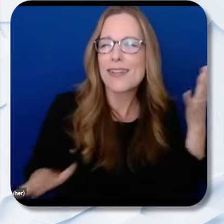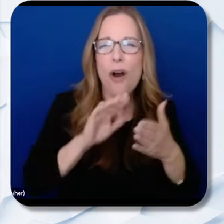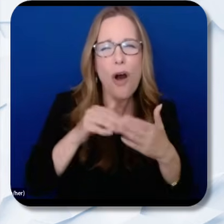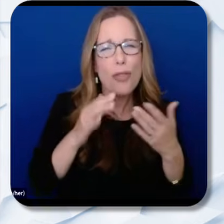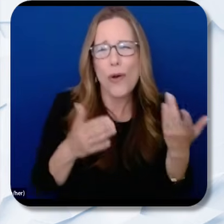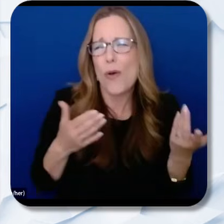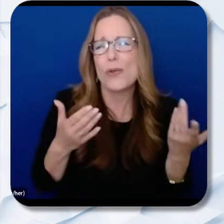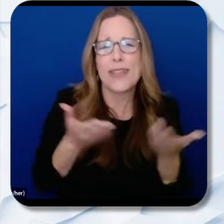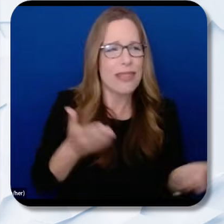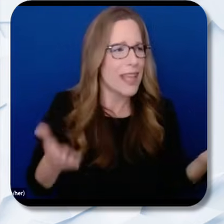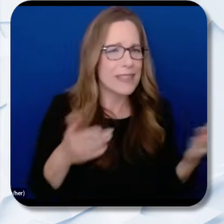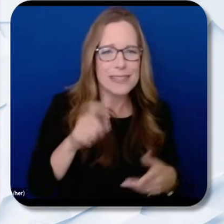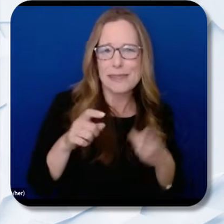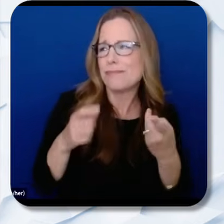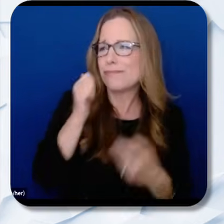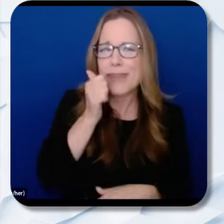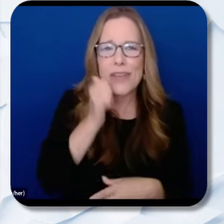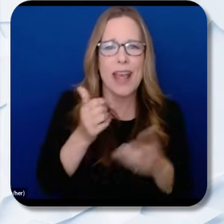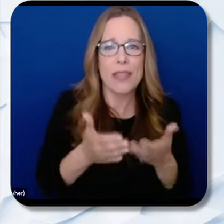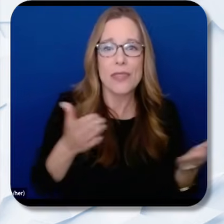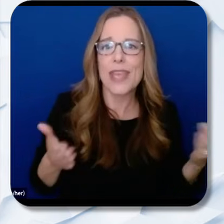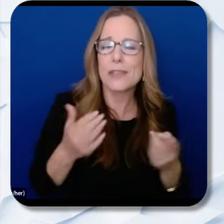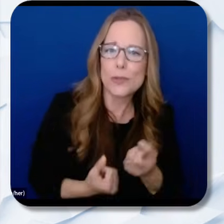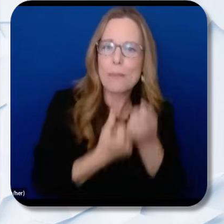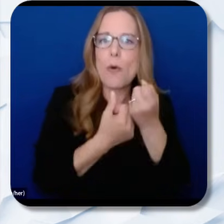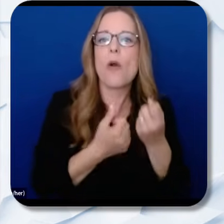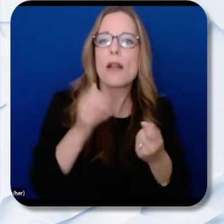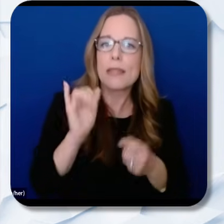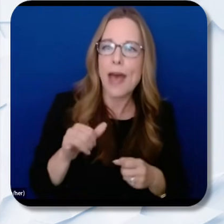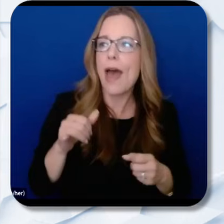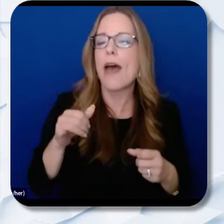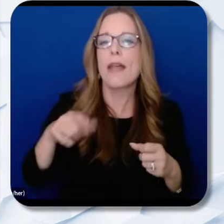our together coordinated efforts, what made me able to graduate and finish school.